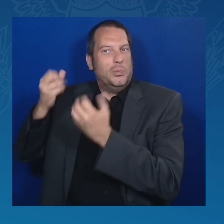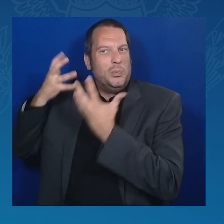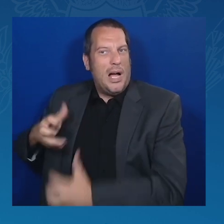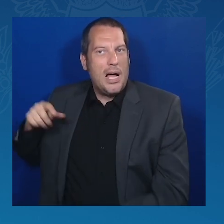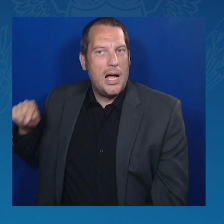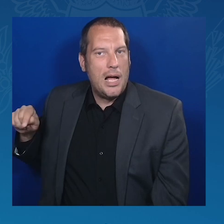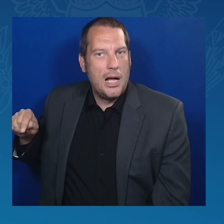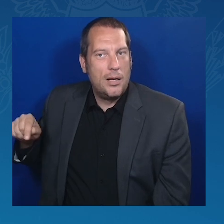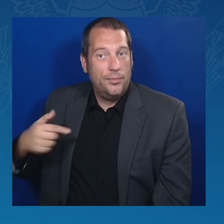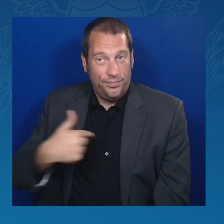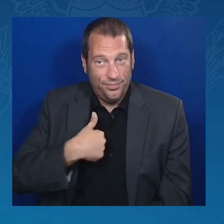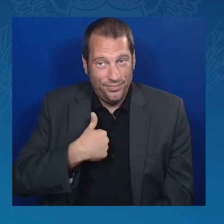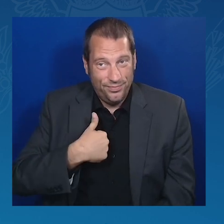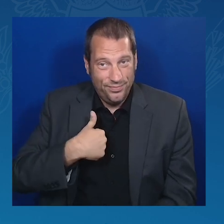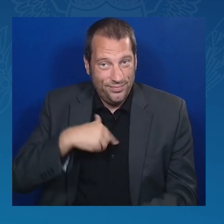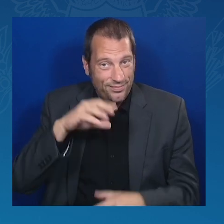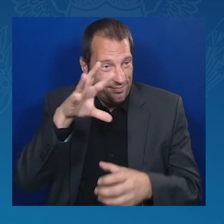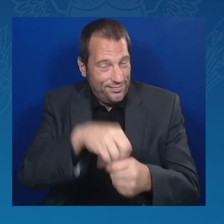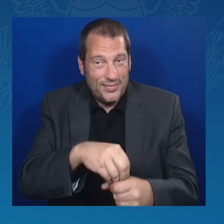And the intention and where this was going to head